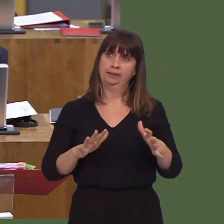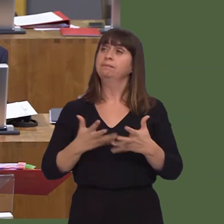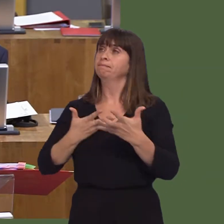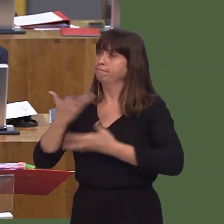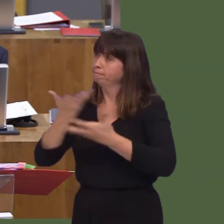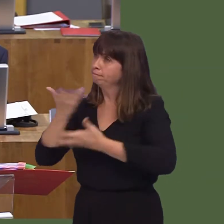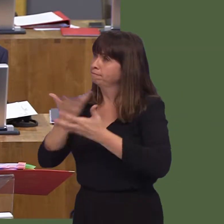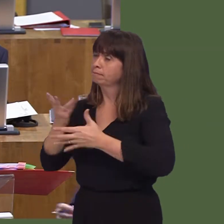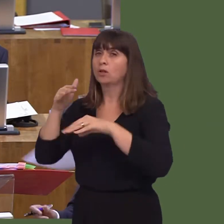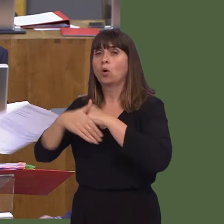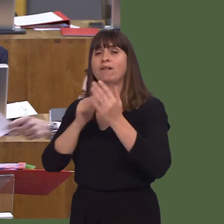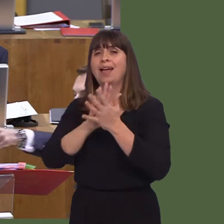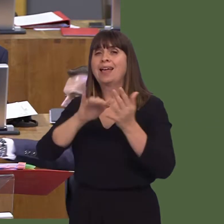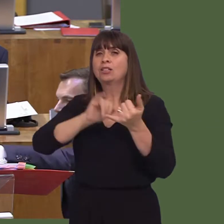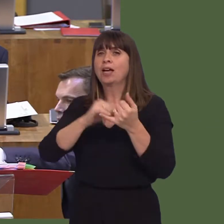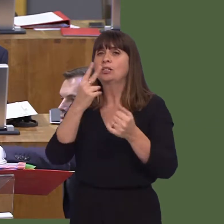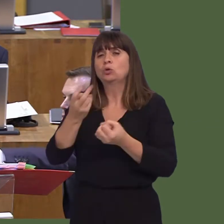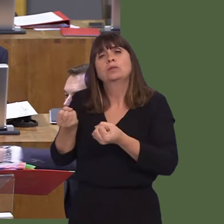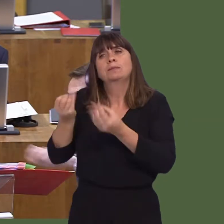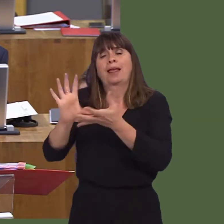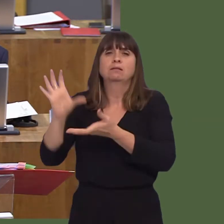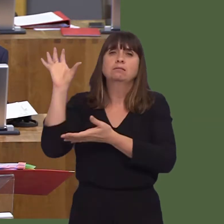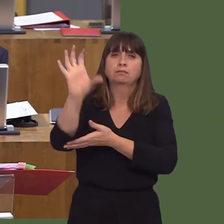of the HS2 spending; there's extensive correspondence to that effect.